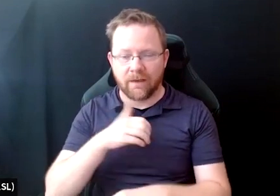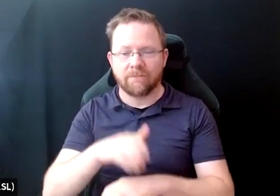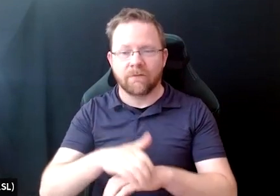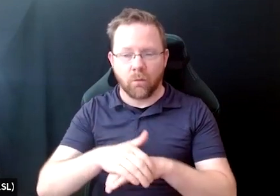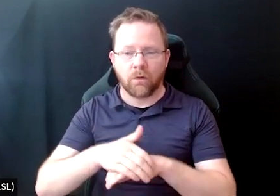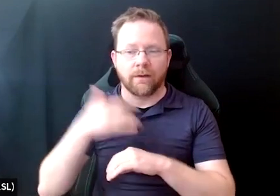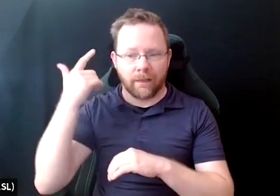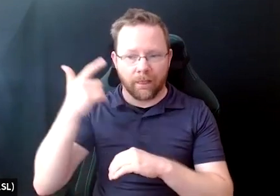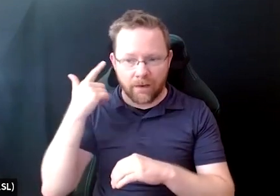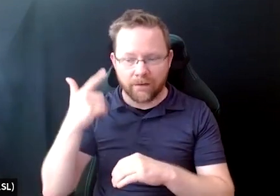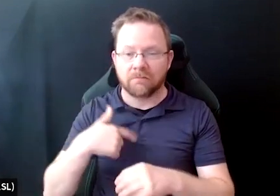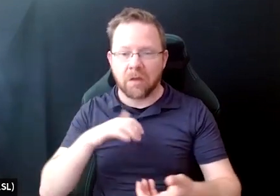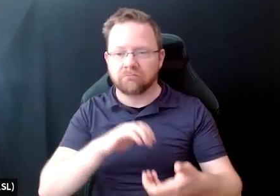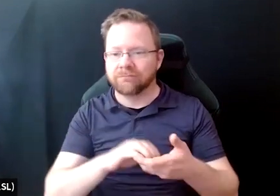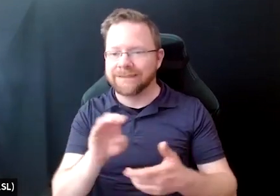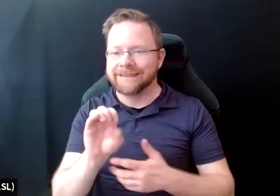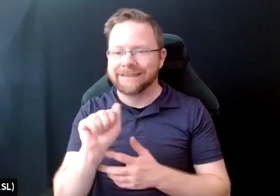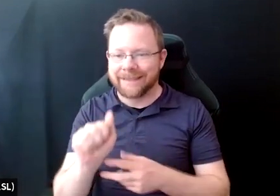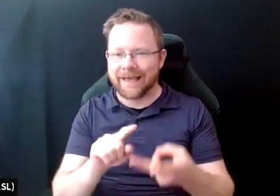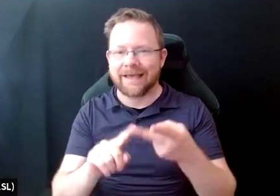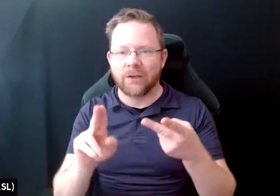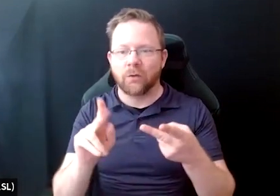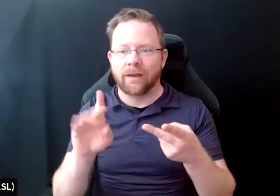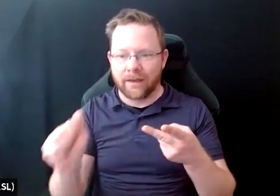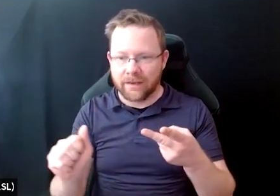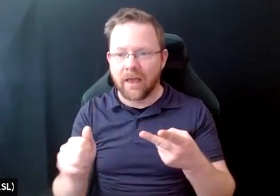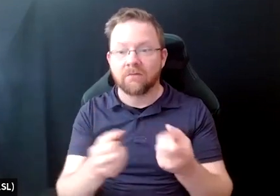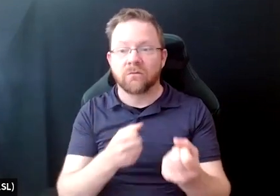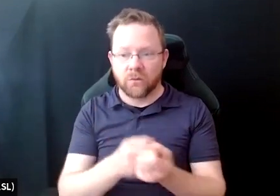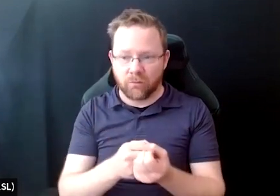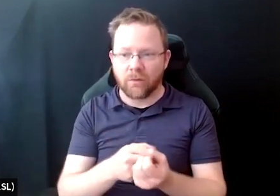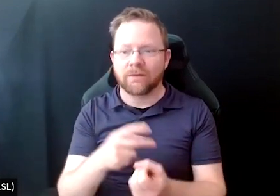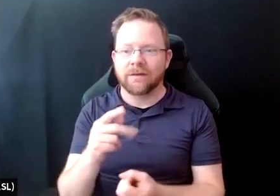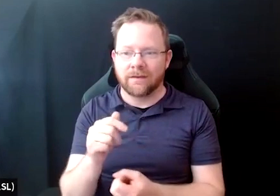They work with ESA and UKSA to support the parastronaut project.